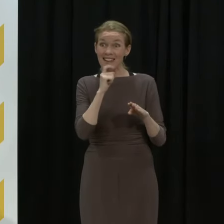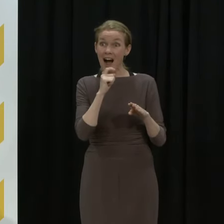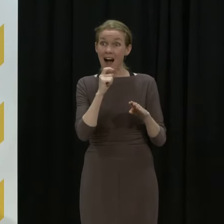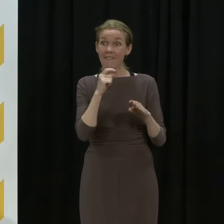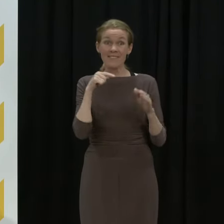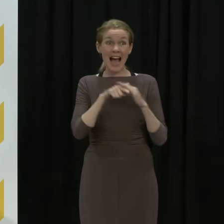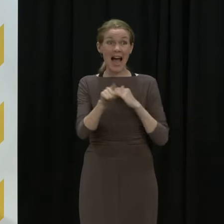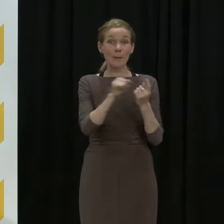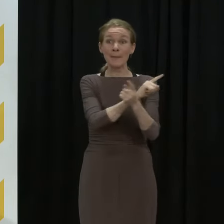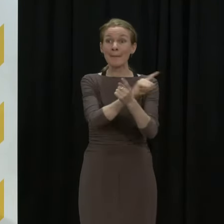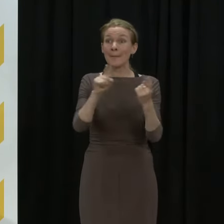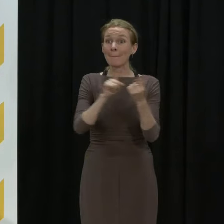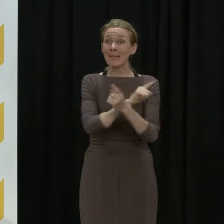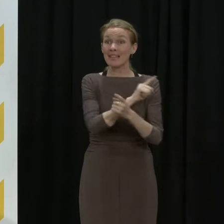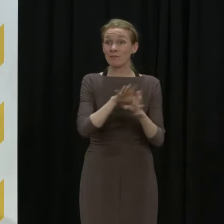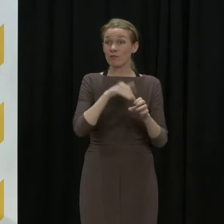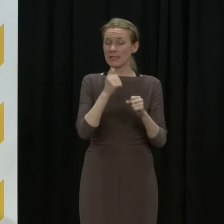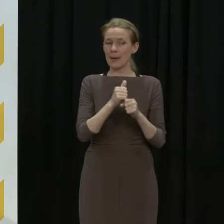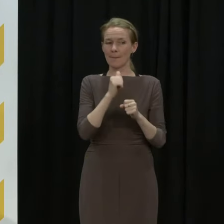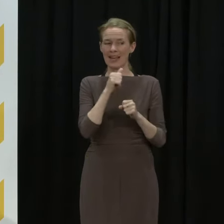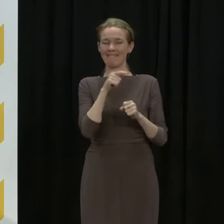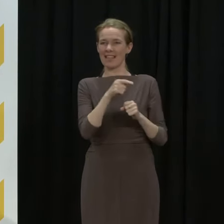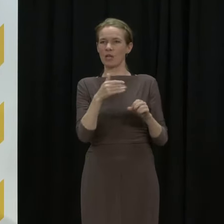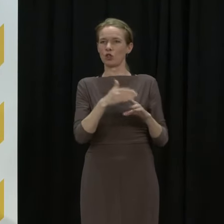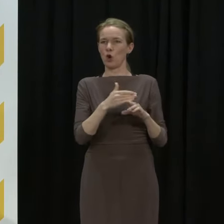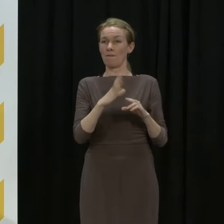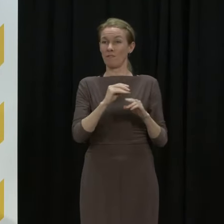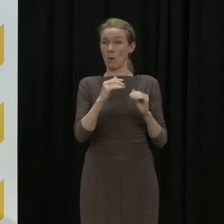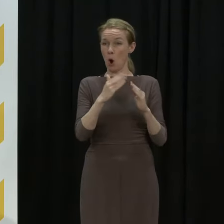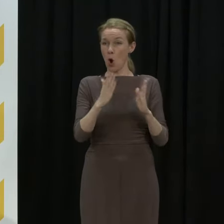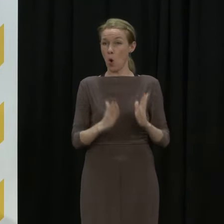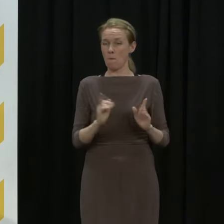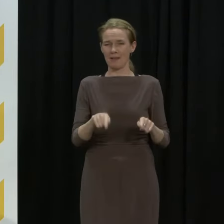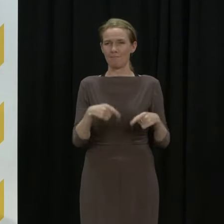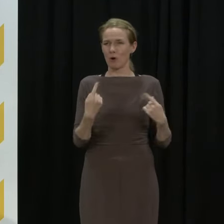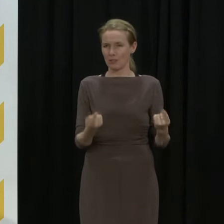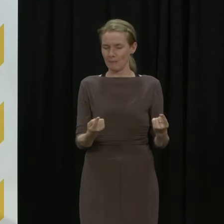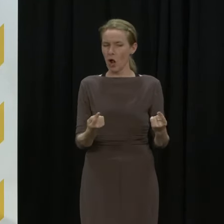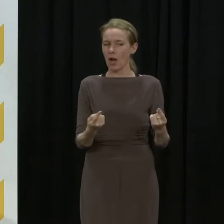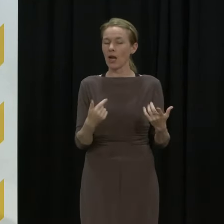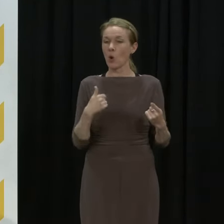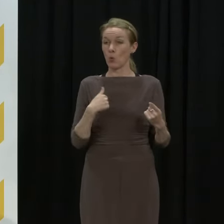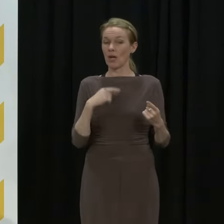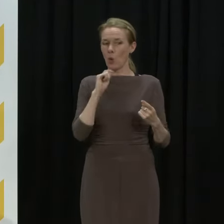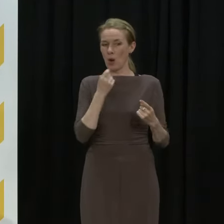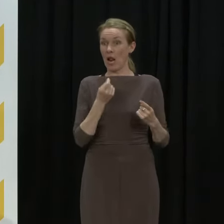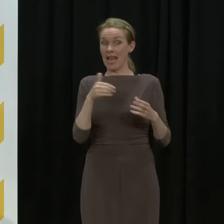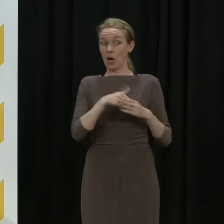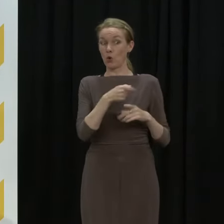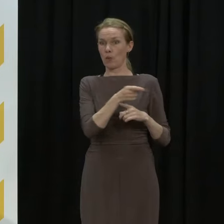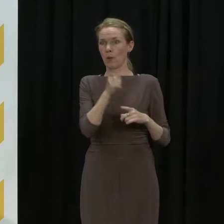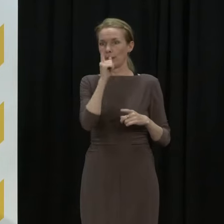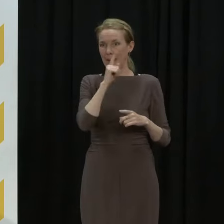services and to have workplaces or workforces that need to be